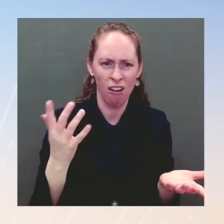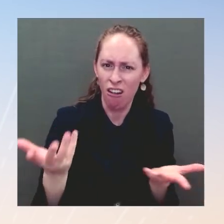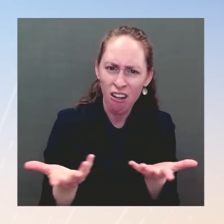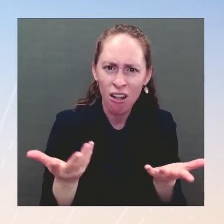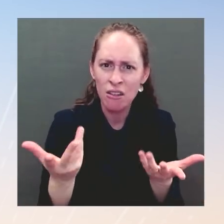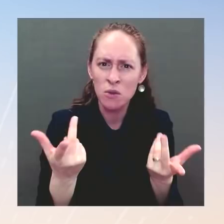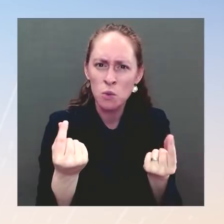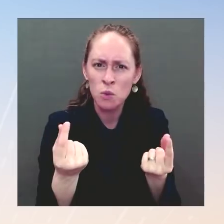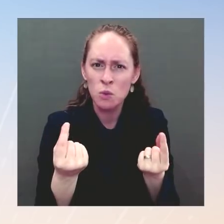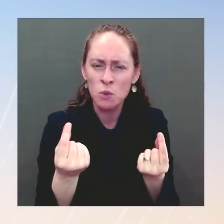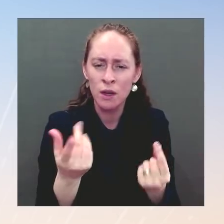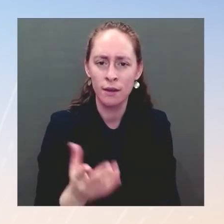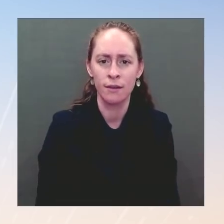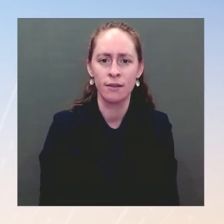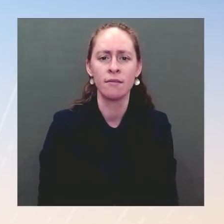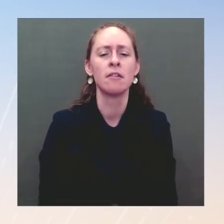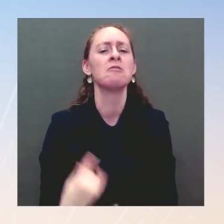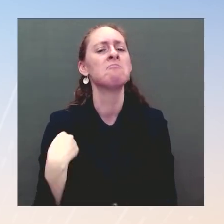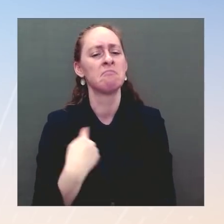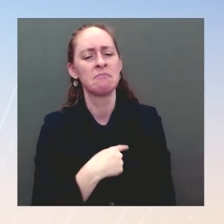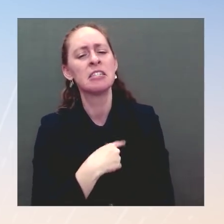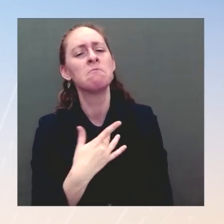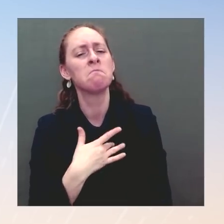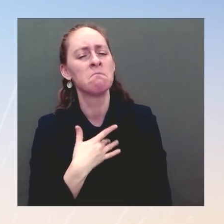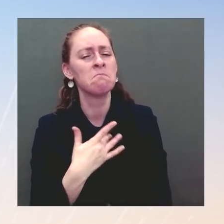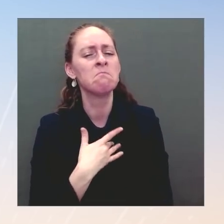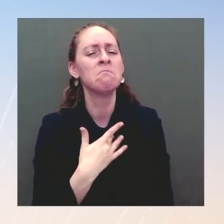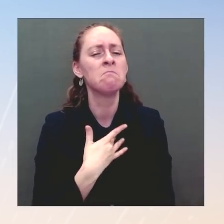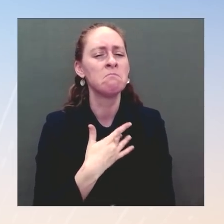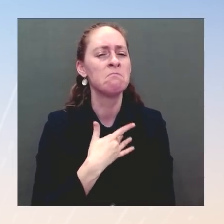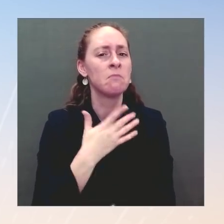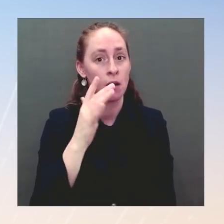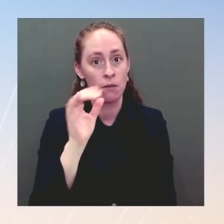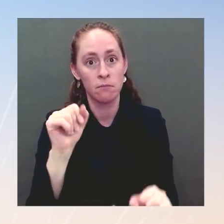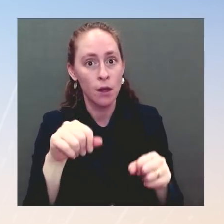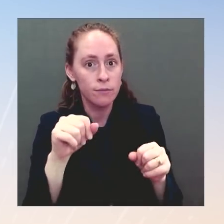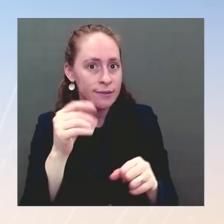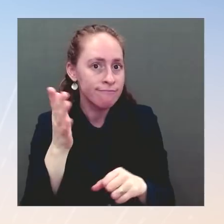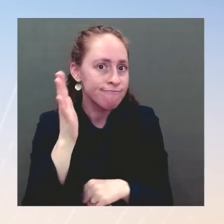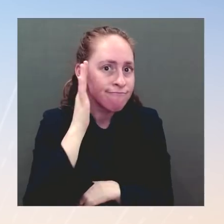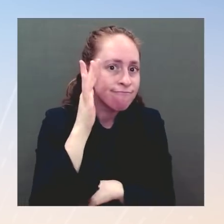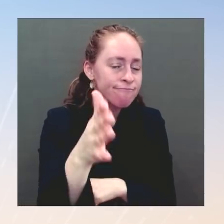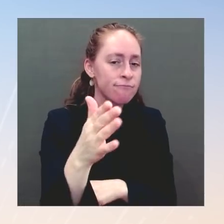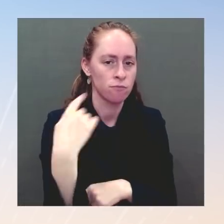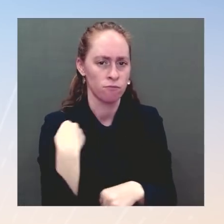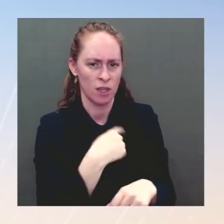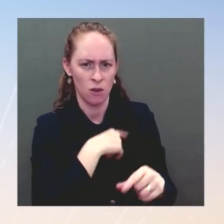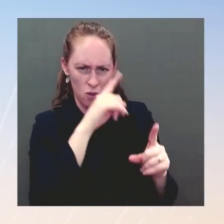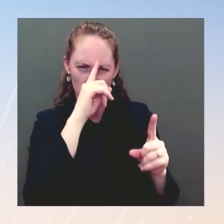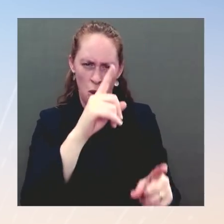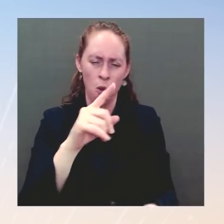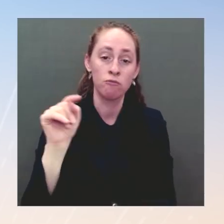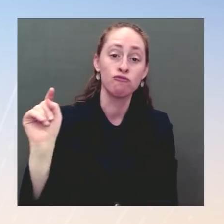and what we need private sector companies to do is harden their cybersecurity capabilities now. Now is the time to do it.